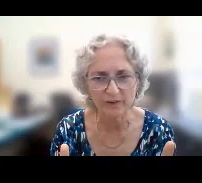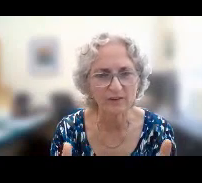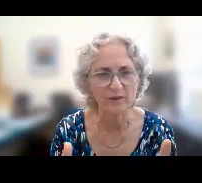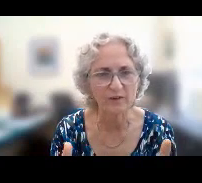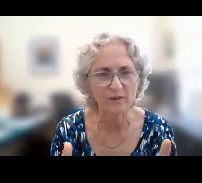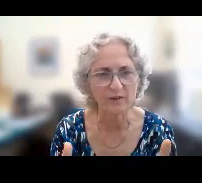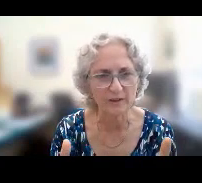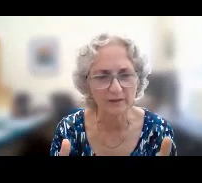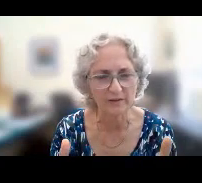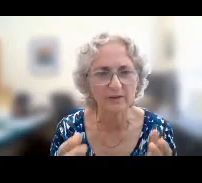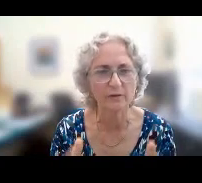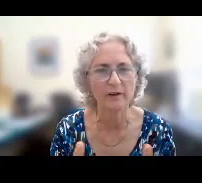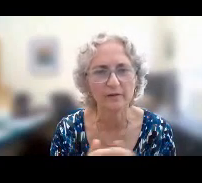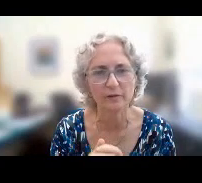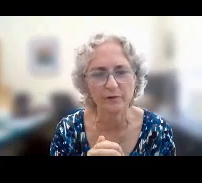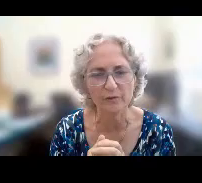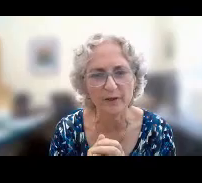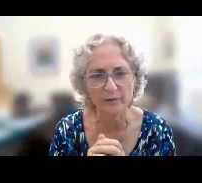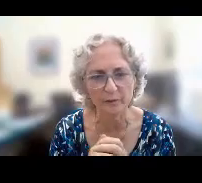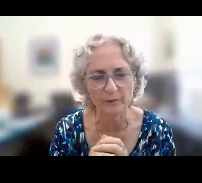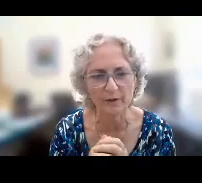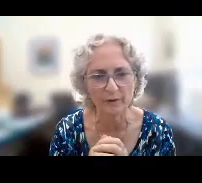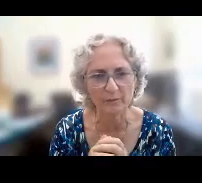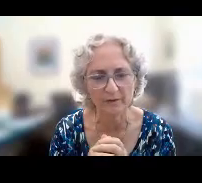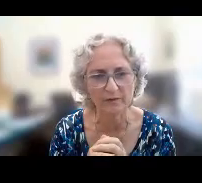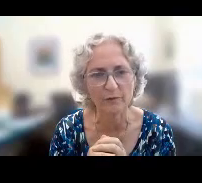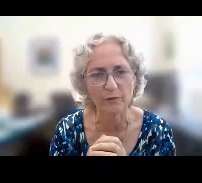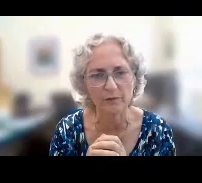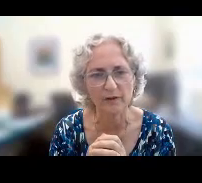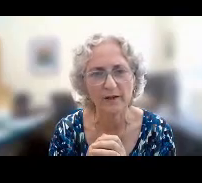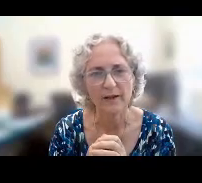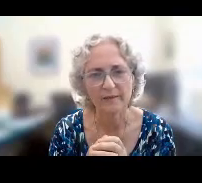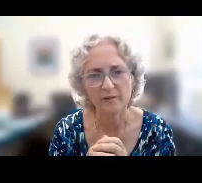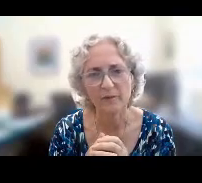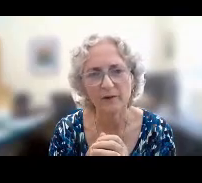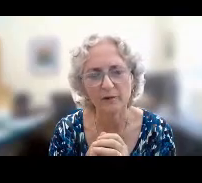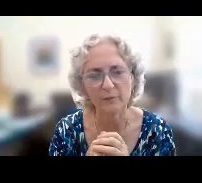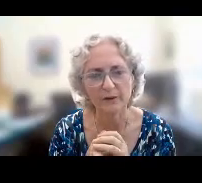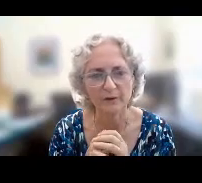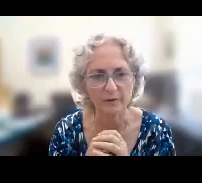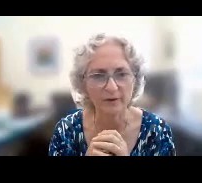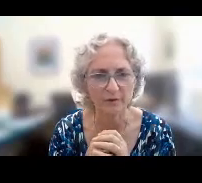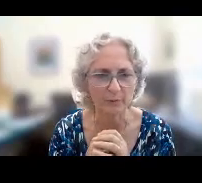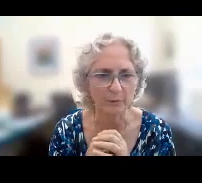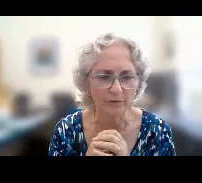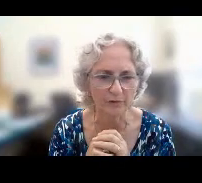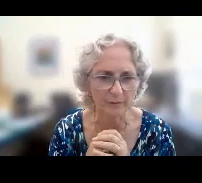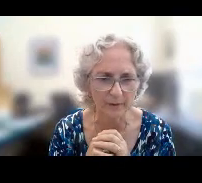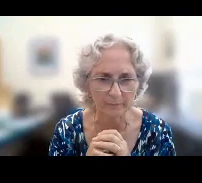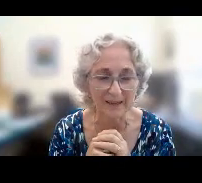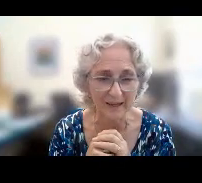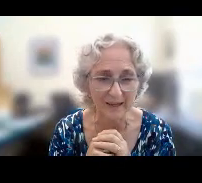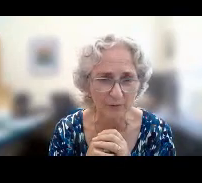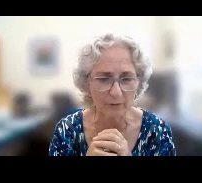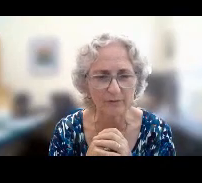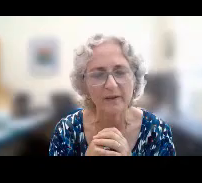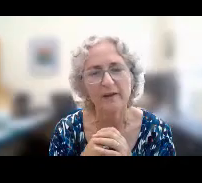vegetation above ground, then you have a diverse microbiome in the soil. And this microbiome really supports plant growth.